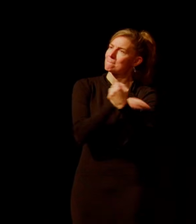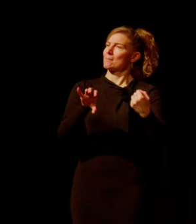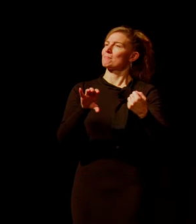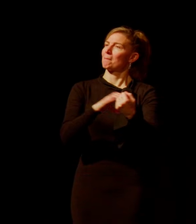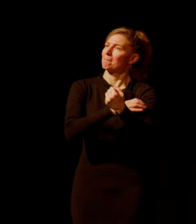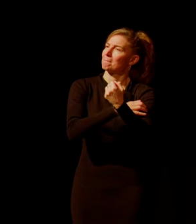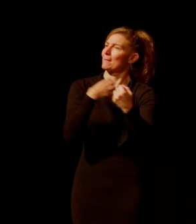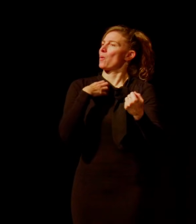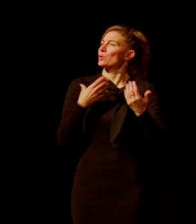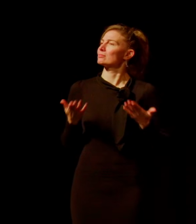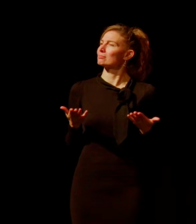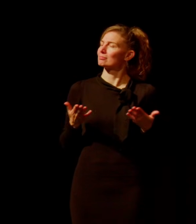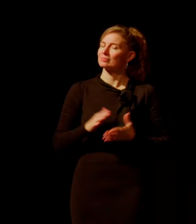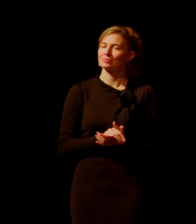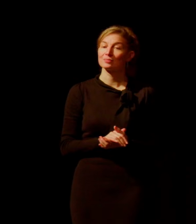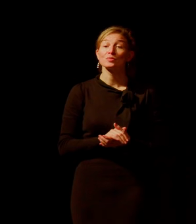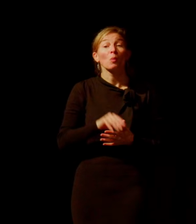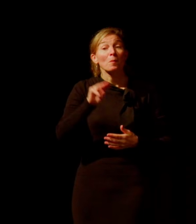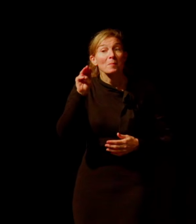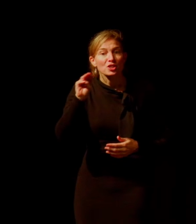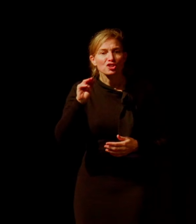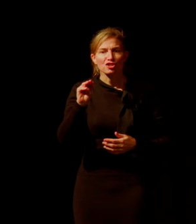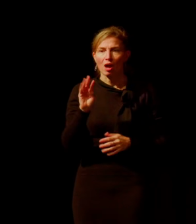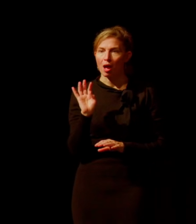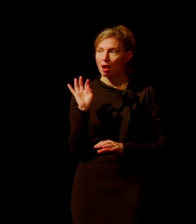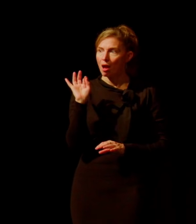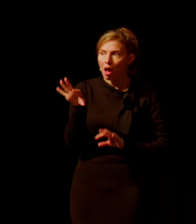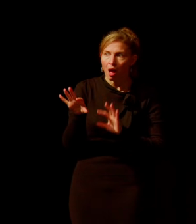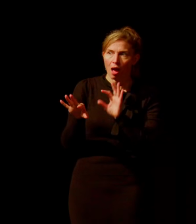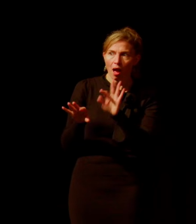The more Michelle exercised this, the more confident she became.